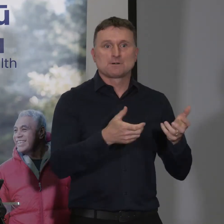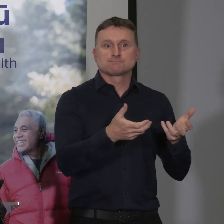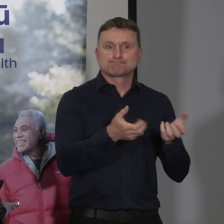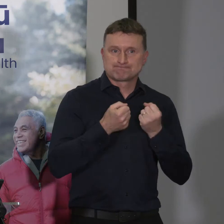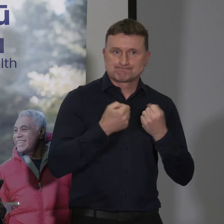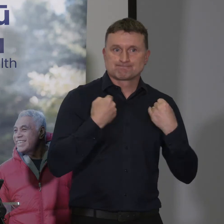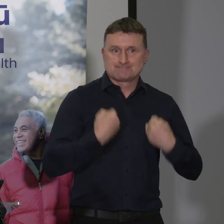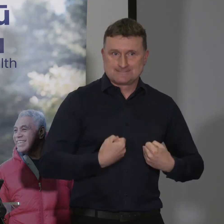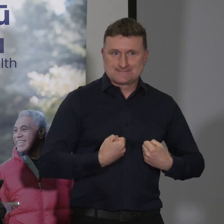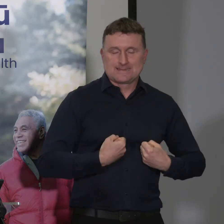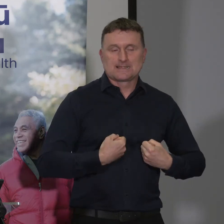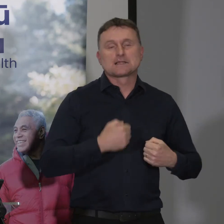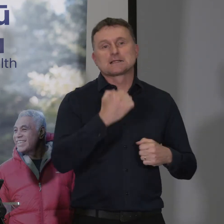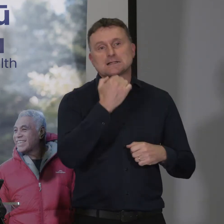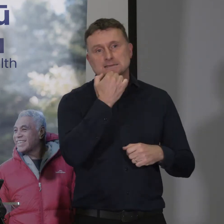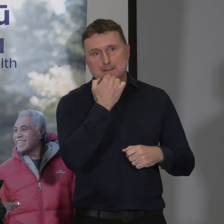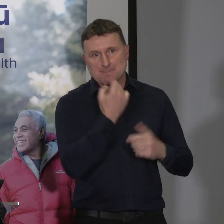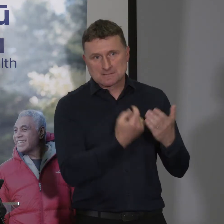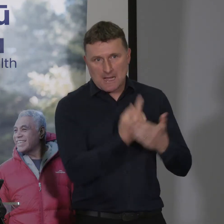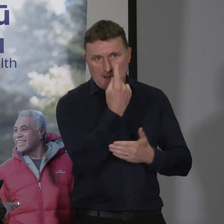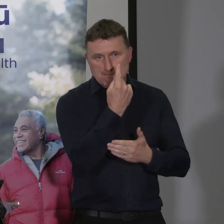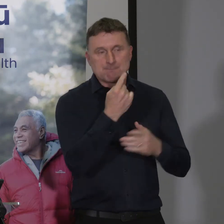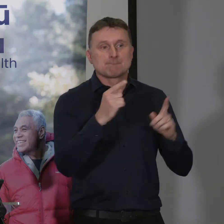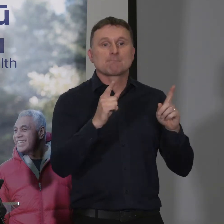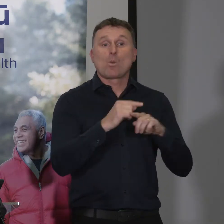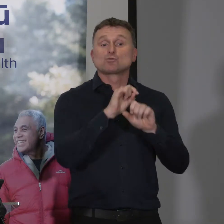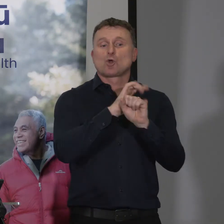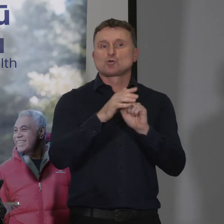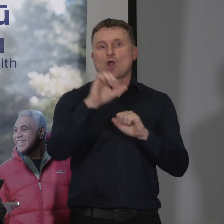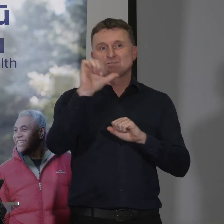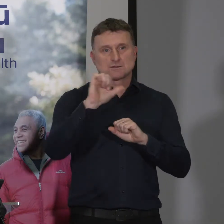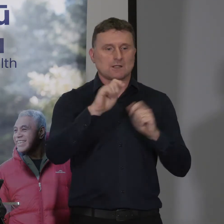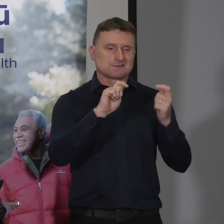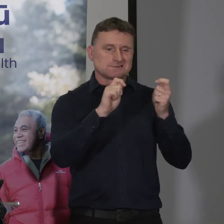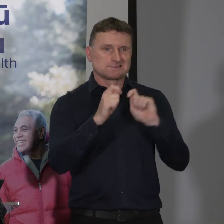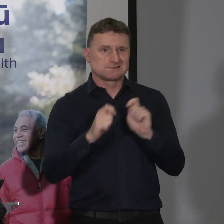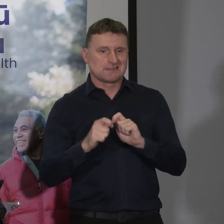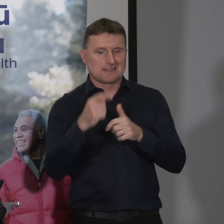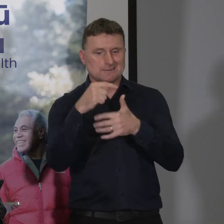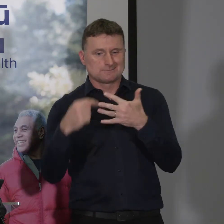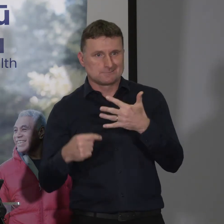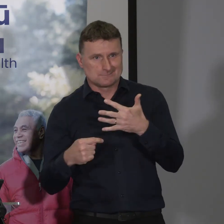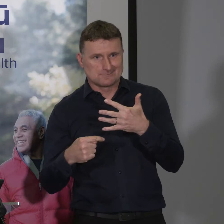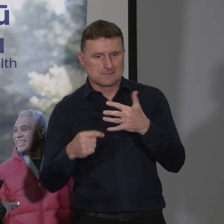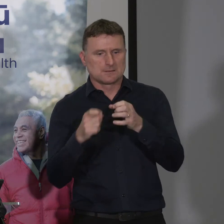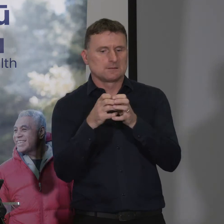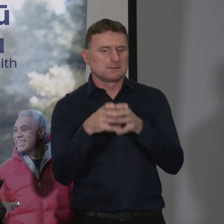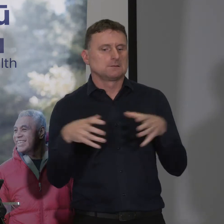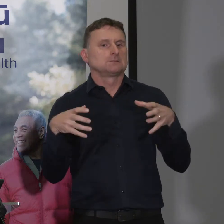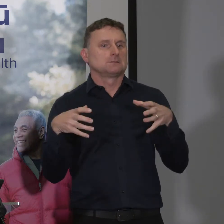an increasingly unpredicted mix of COVID-19 variants circulating in the community means we need to keep our